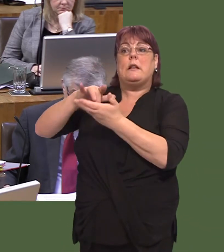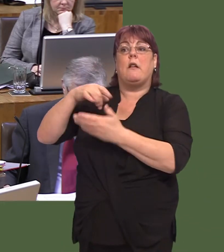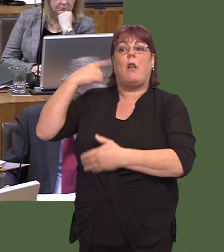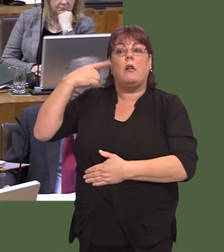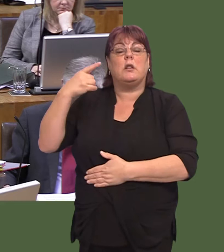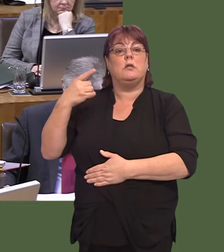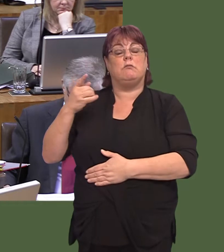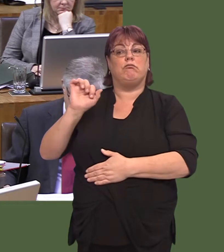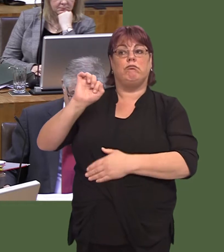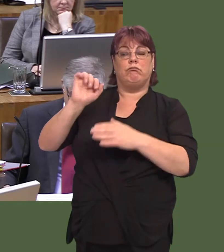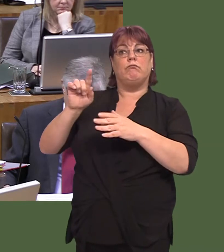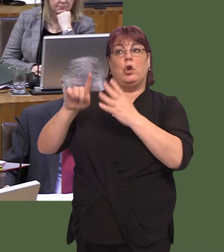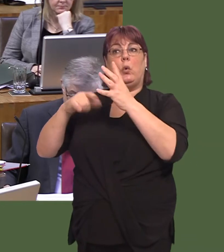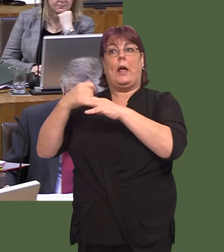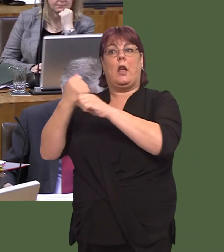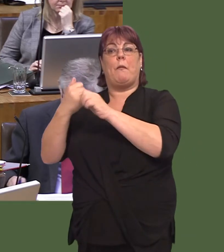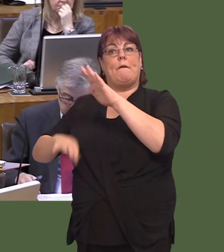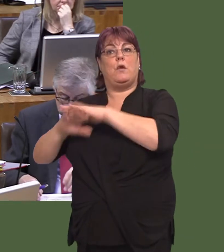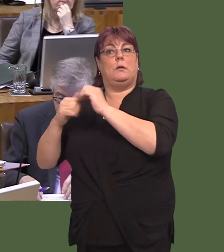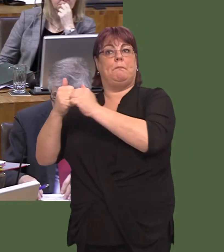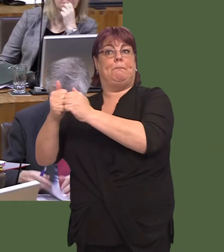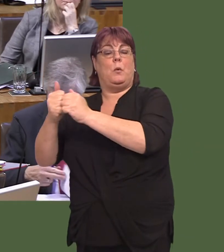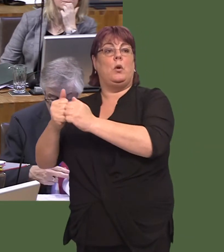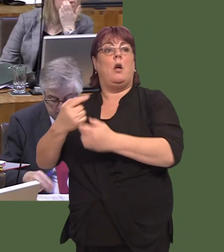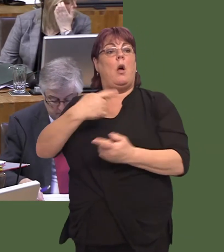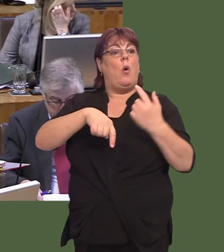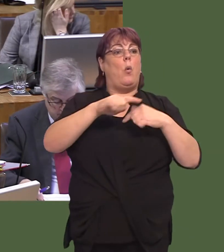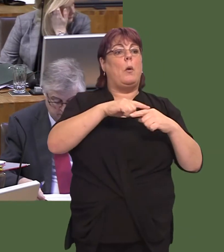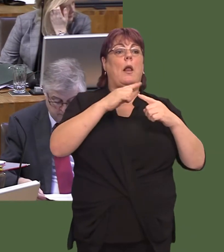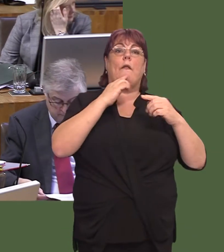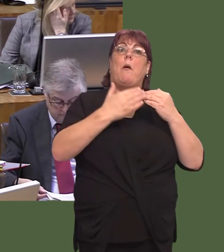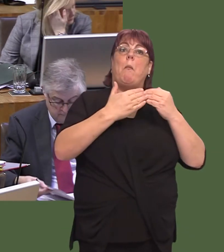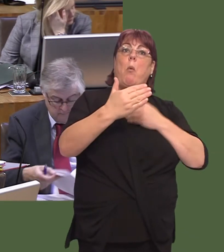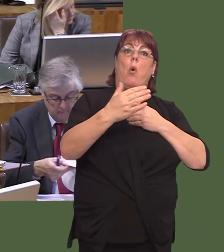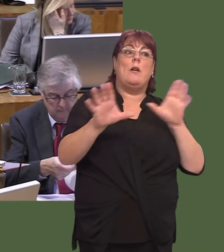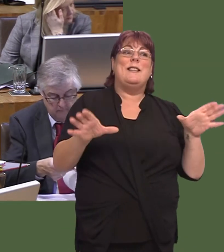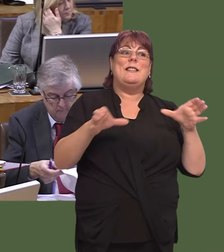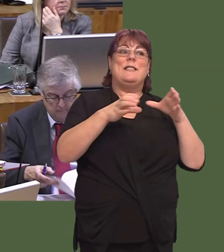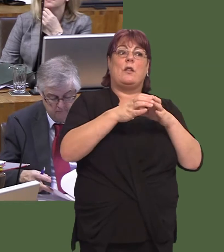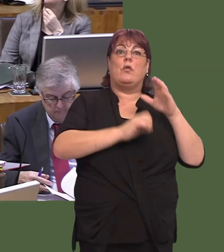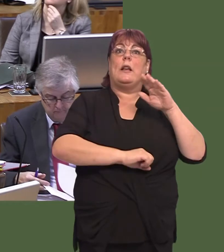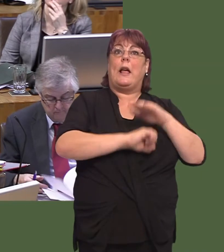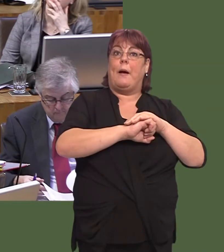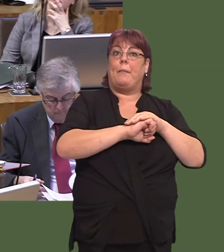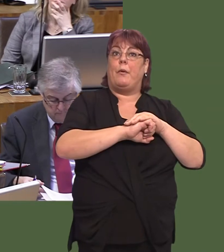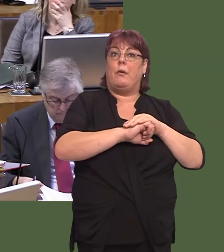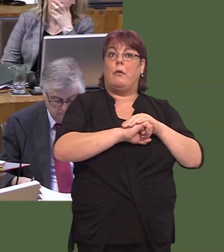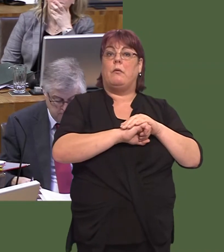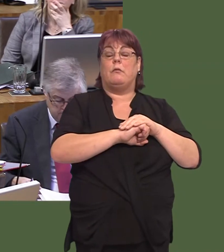hugely important to the City of Londonóand we will end up with a higher sectoral cap proportionally for the City than we do for the NHS. Clearly, that would not be in Walesís interests.